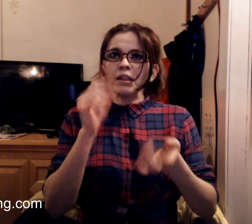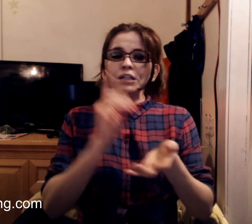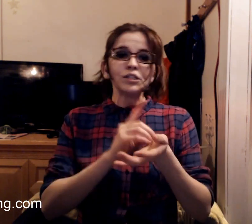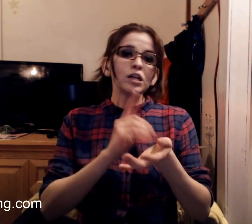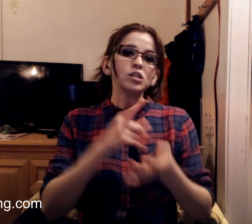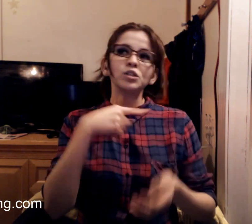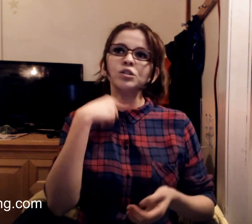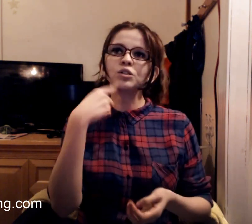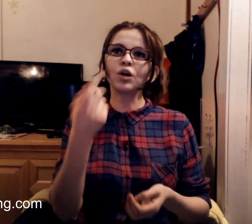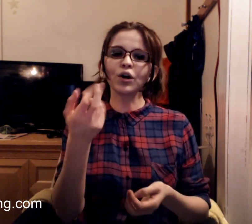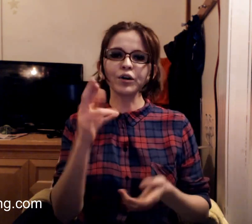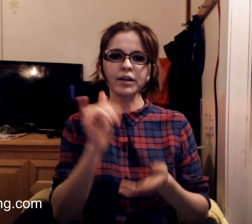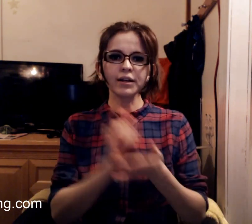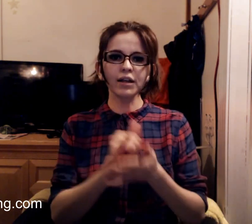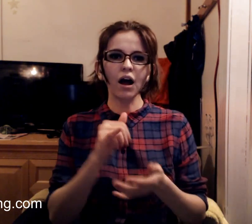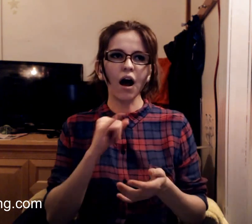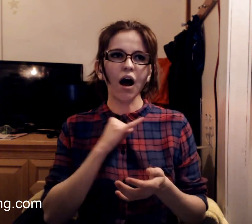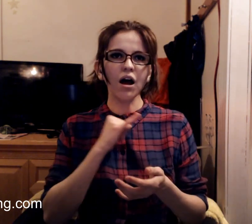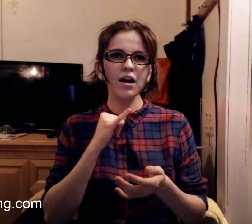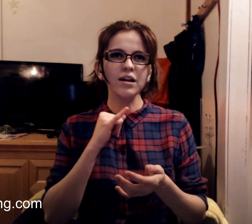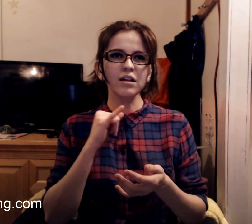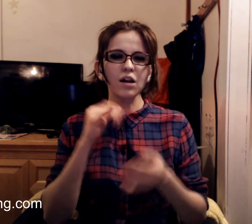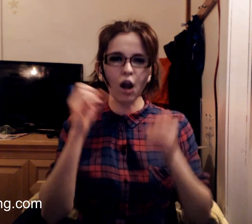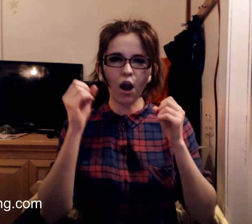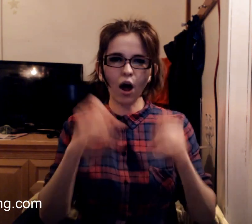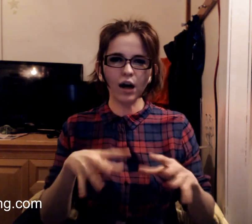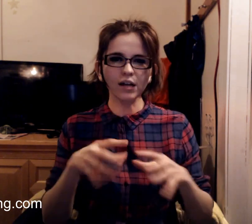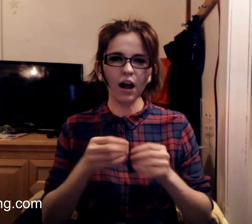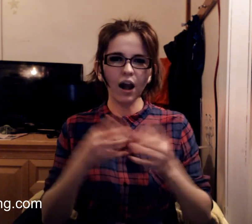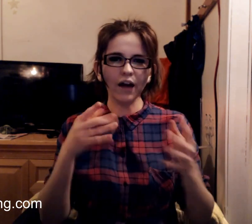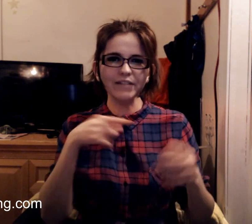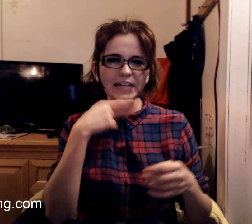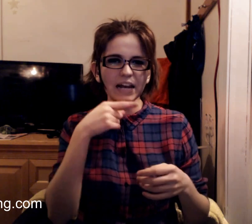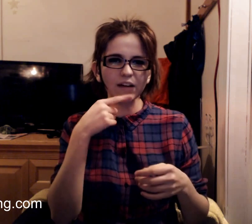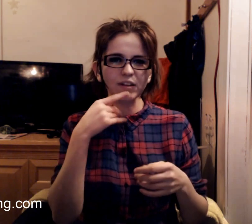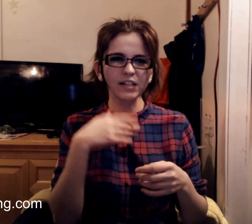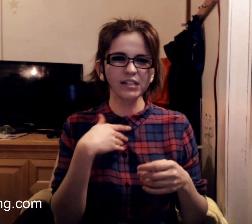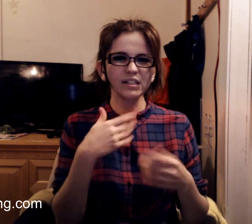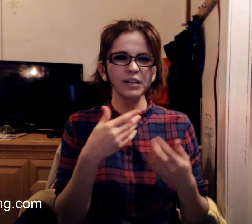The doctor told her that I had lost a lot of hearing,